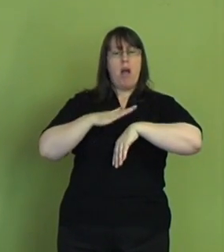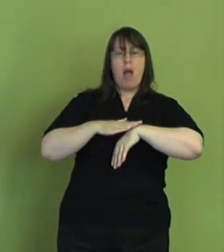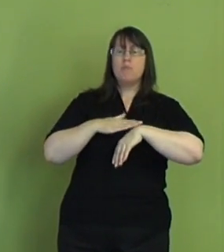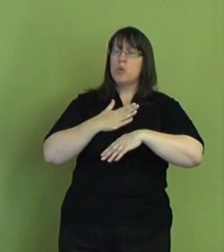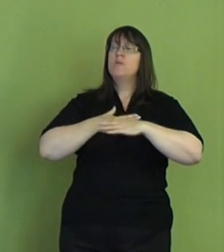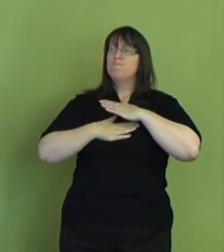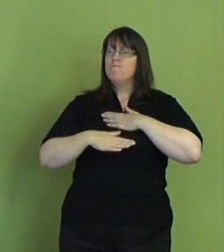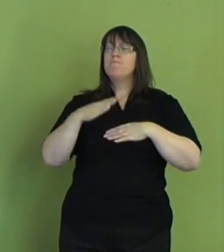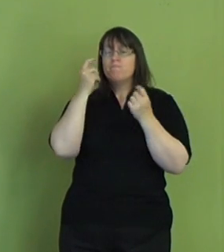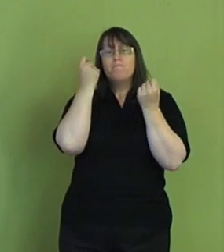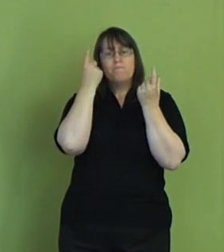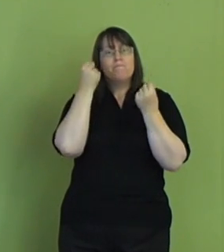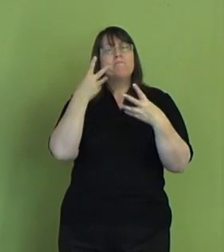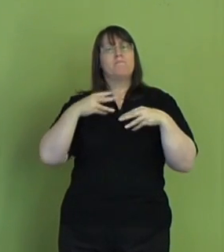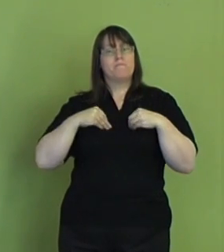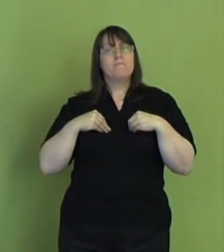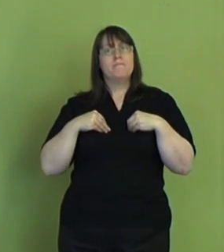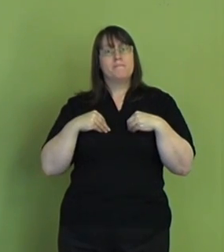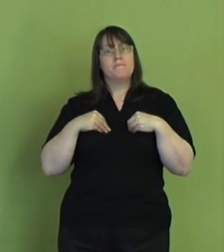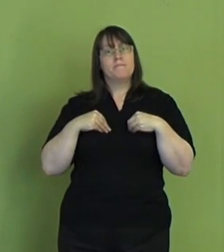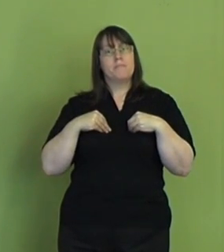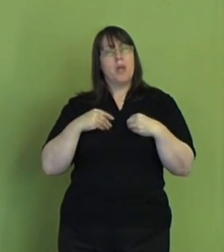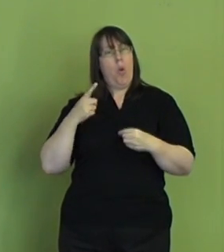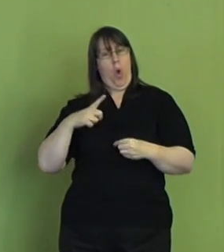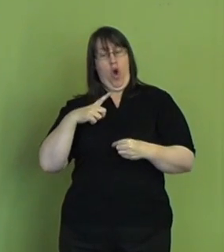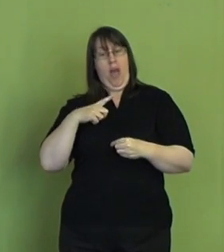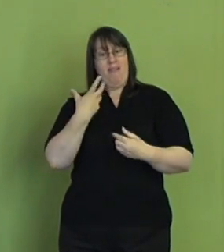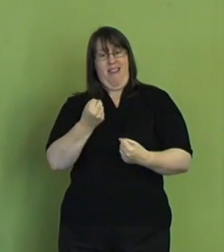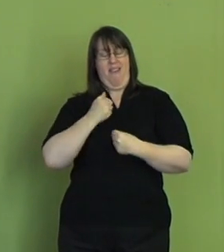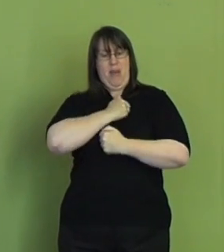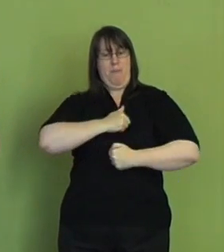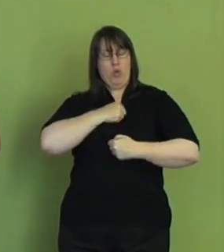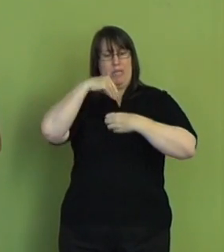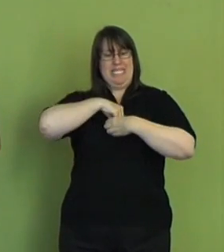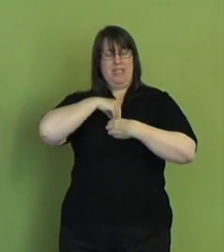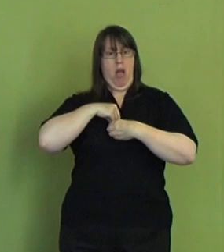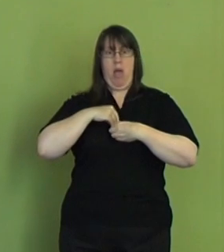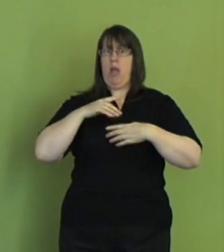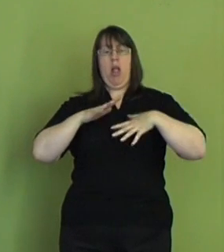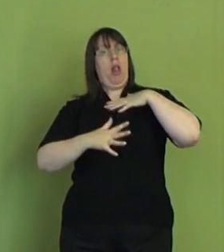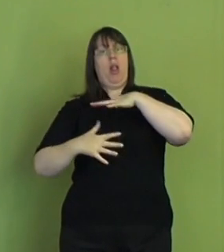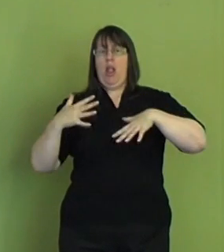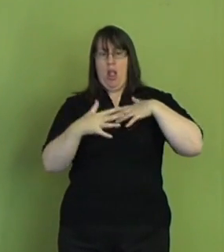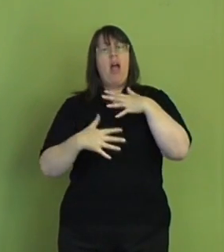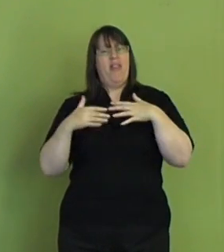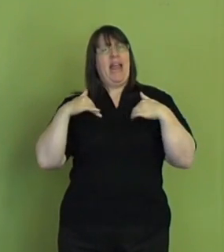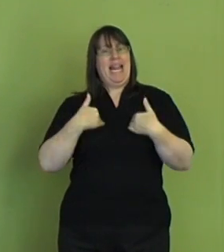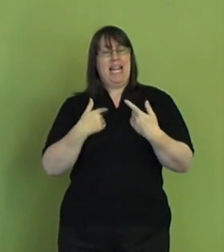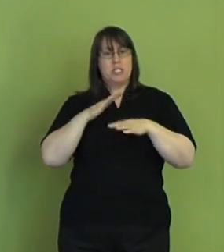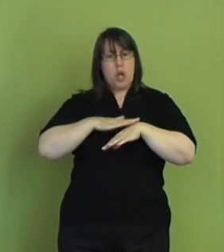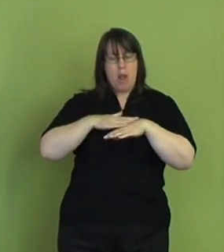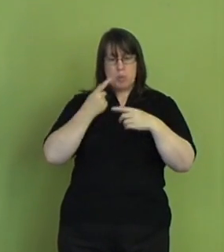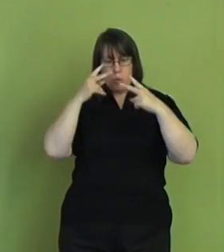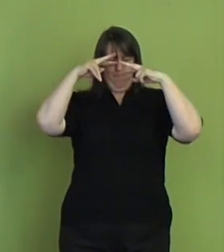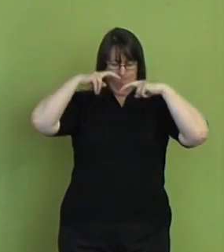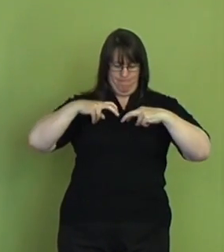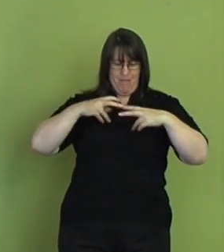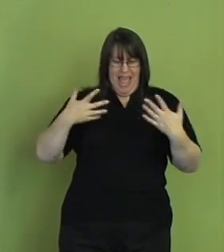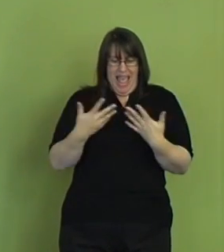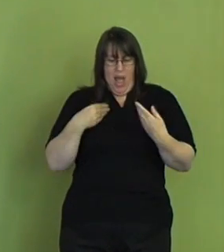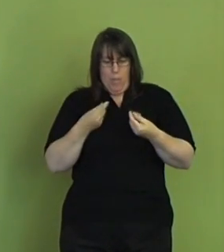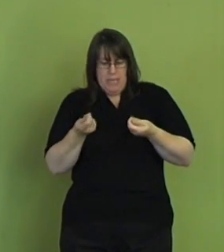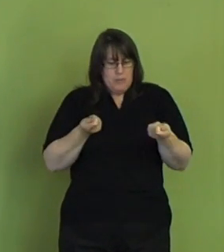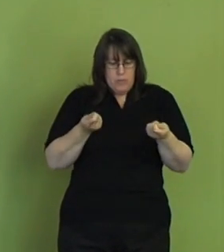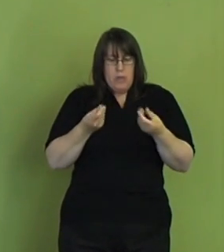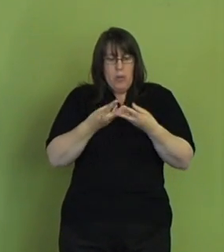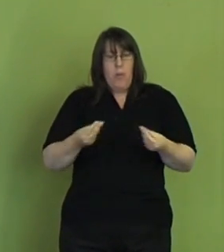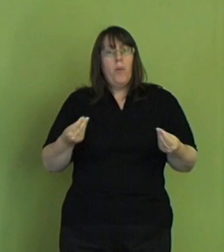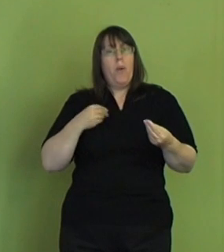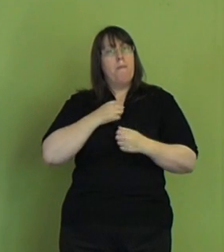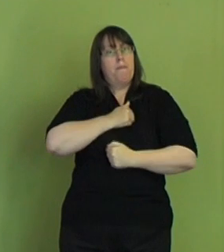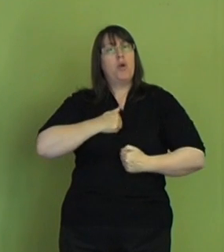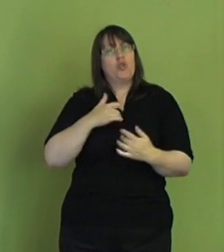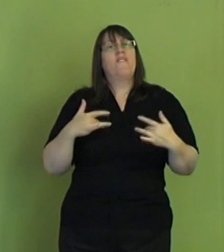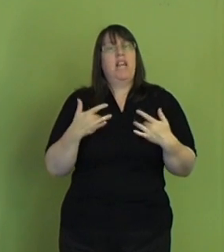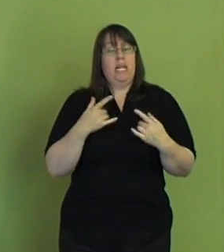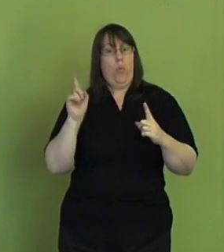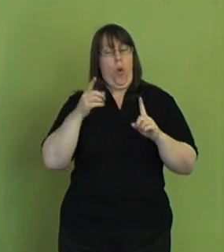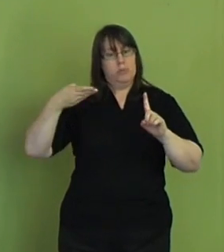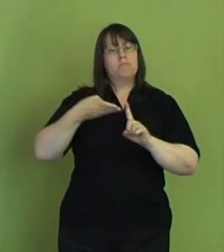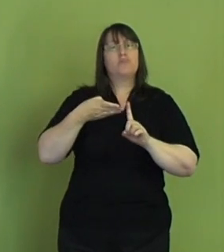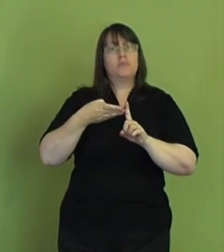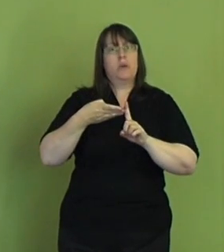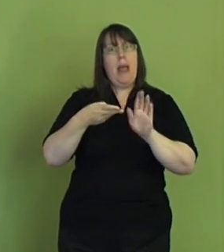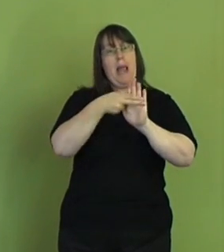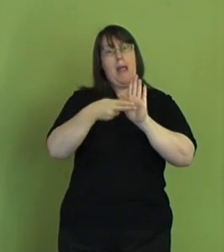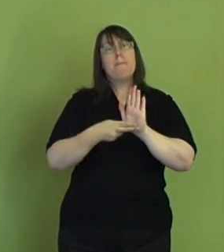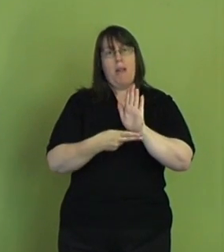to process the emotions that they're feeling.